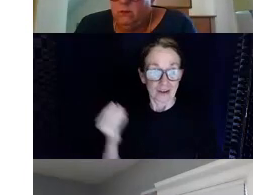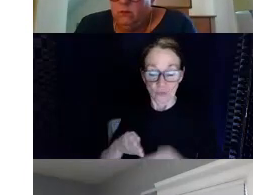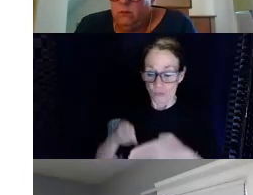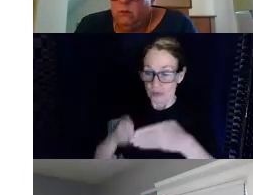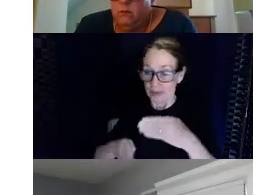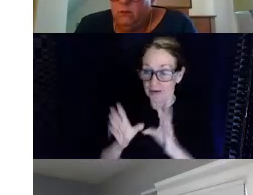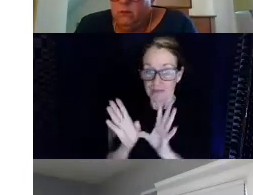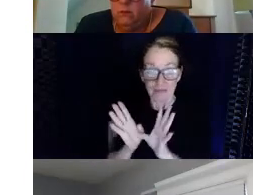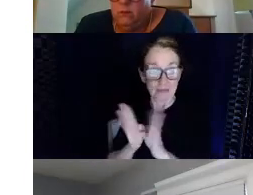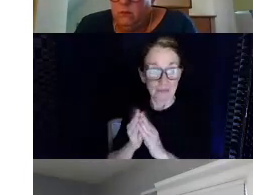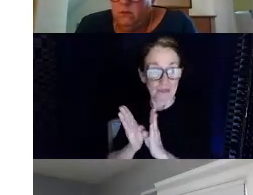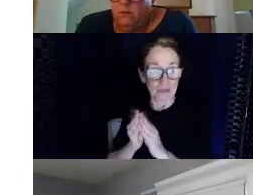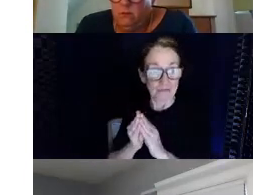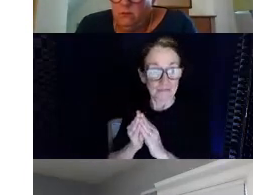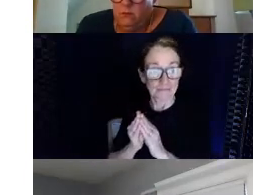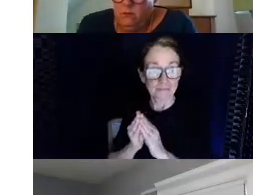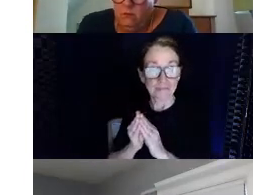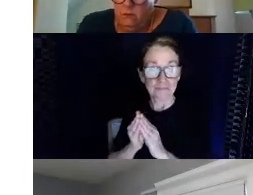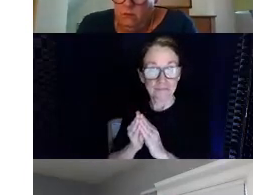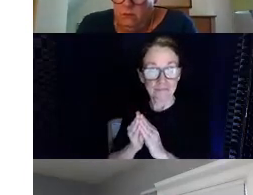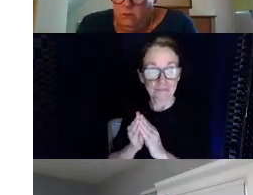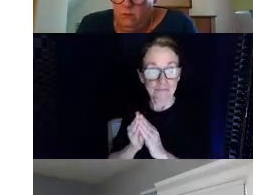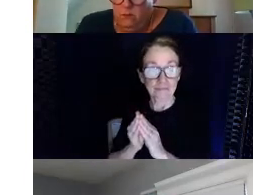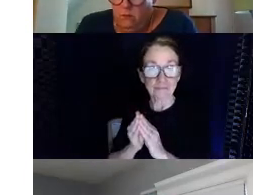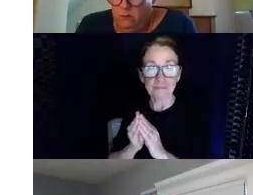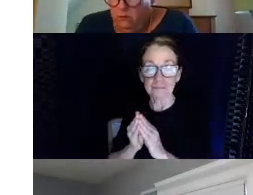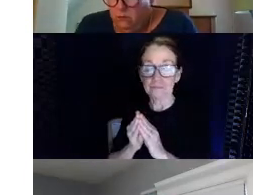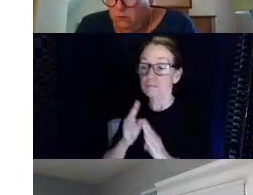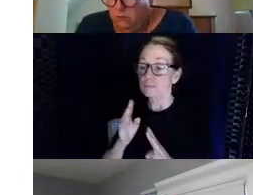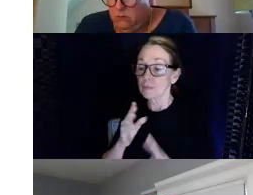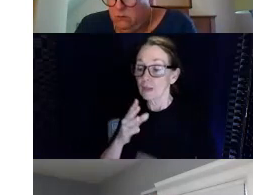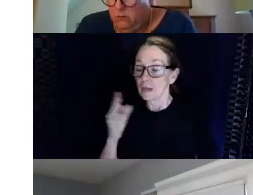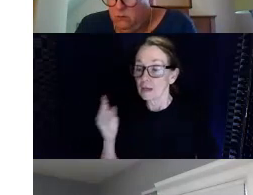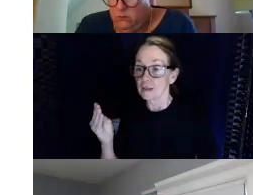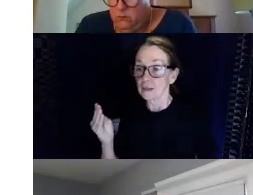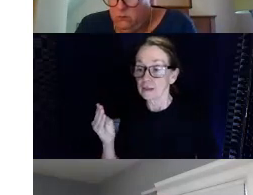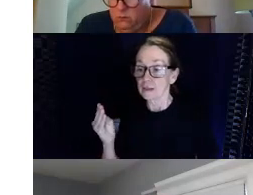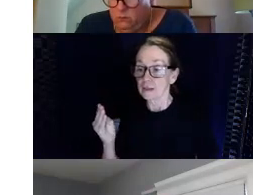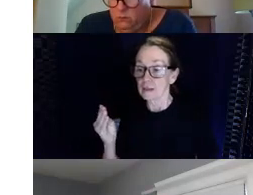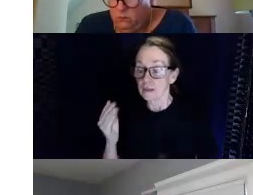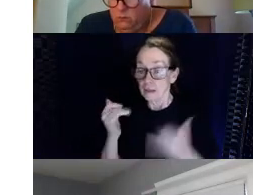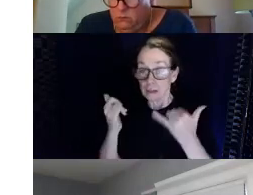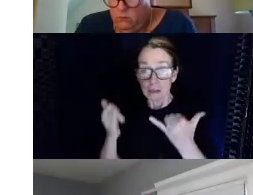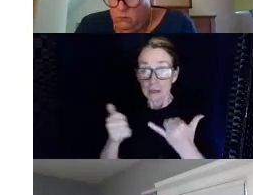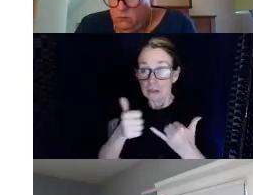ONE FROM THE BDHH AND ELDERLY -- OFFICE OF AGING.